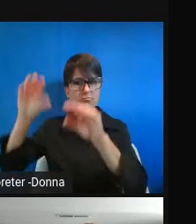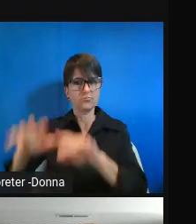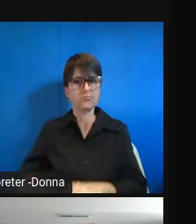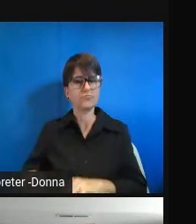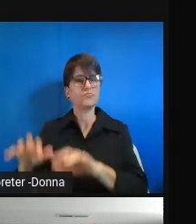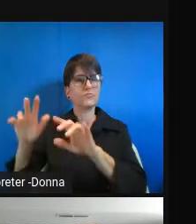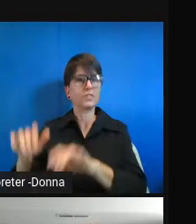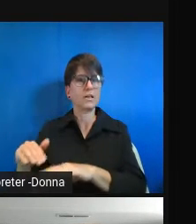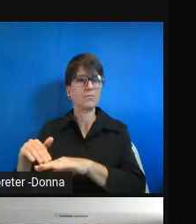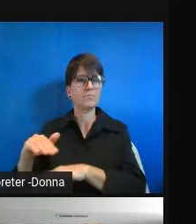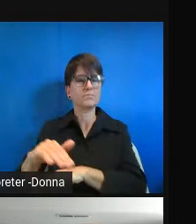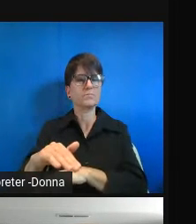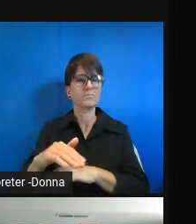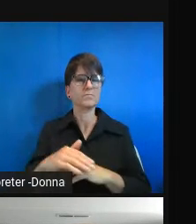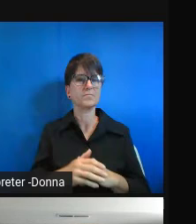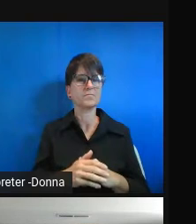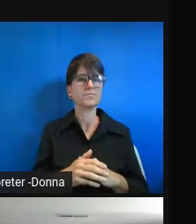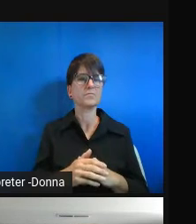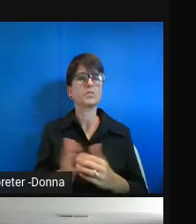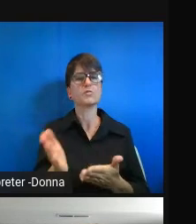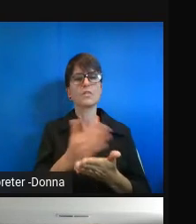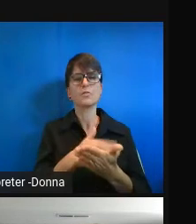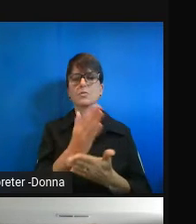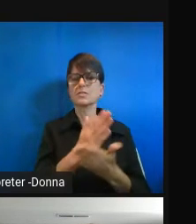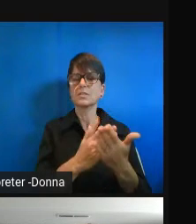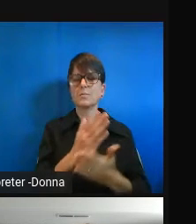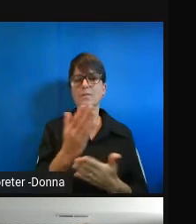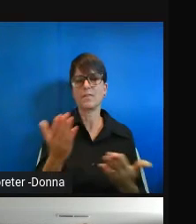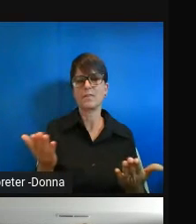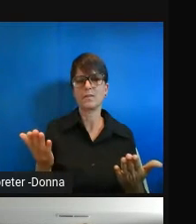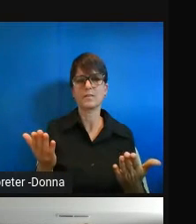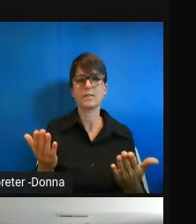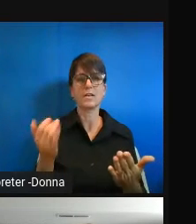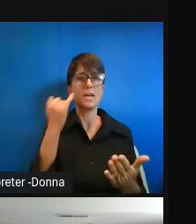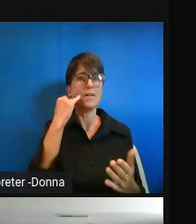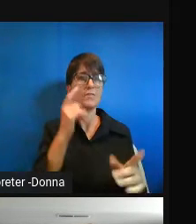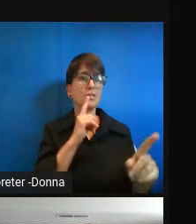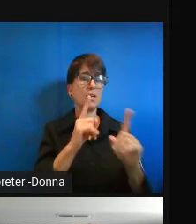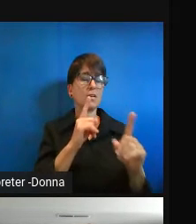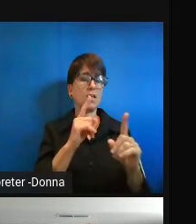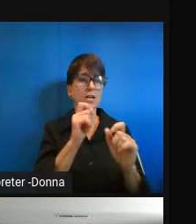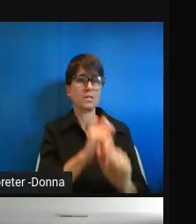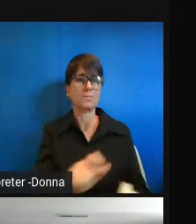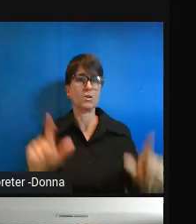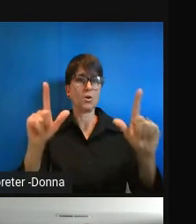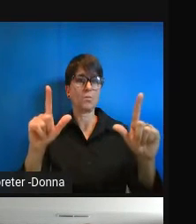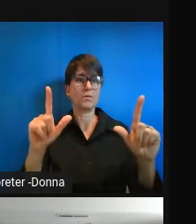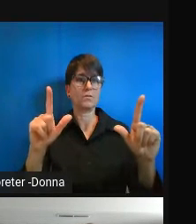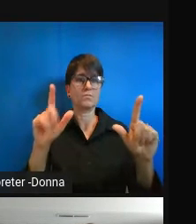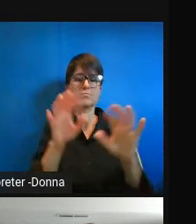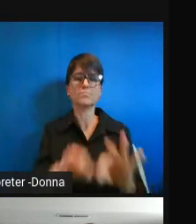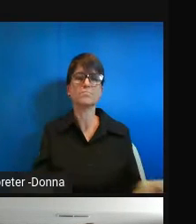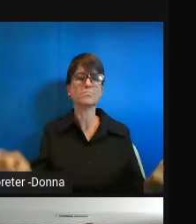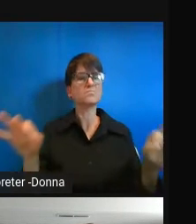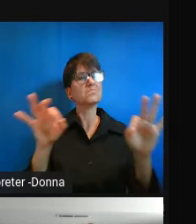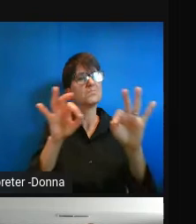To go over some of the takeaways here. When the dialog has been opened, it is important to take track-focus